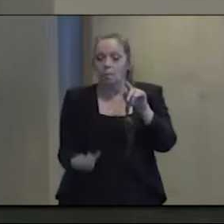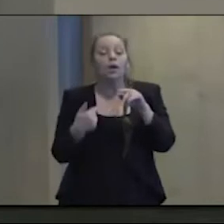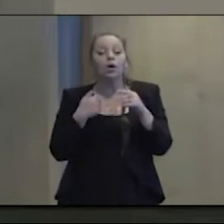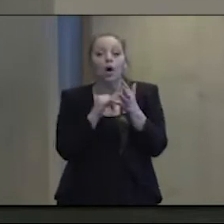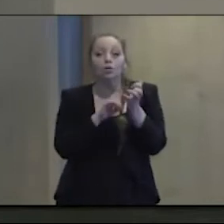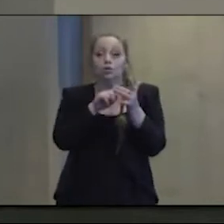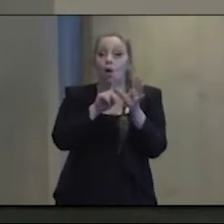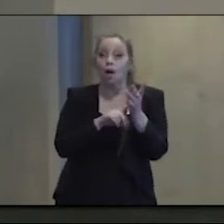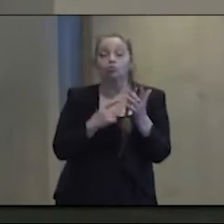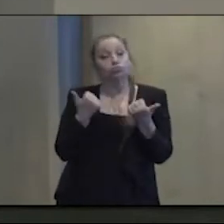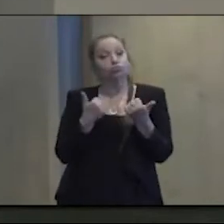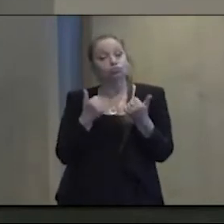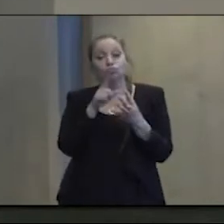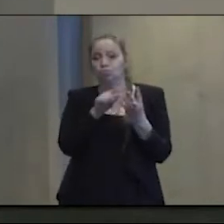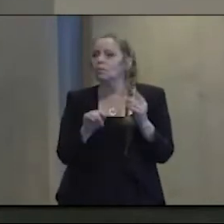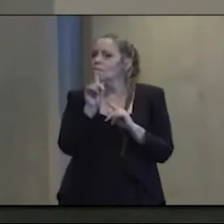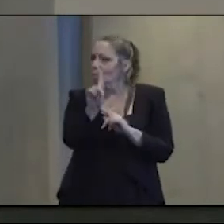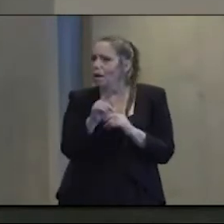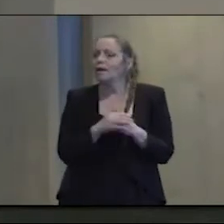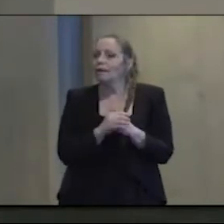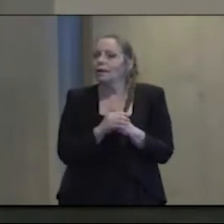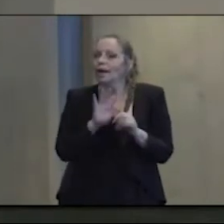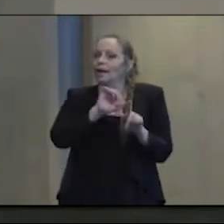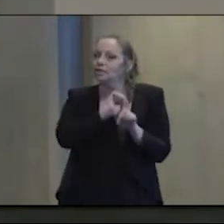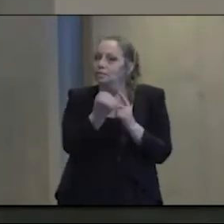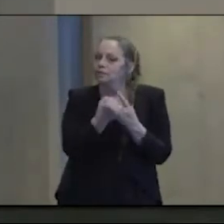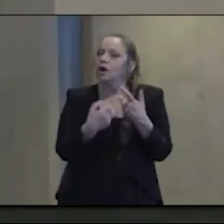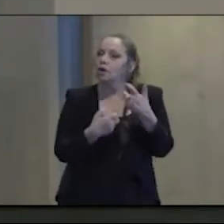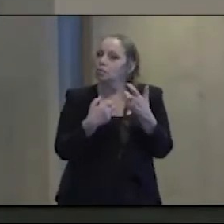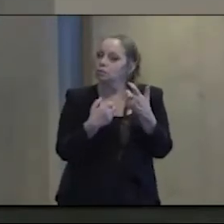good option but it also has some significant environmental issues during construction